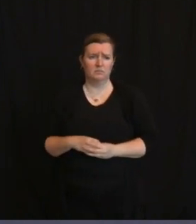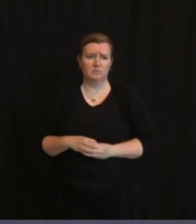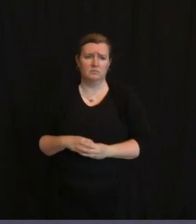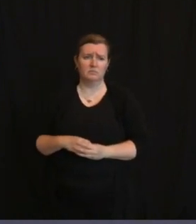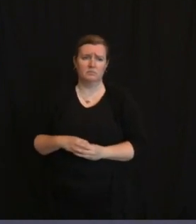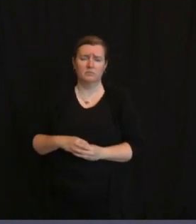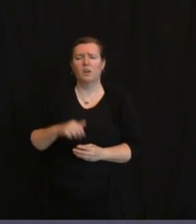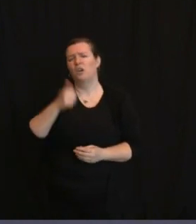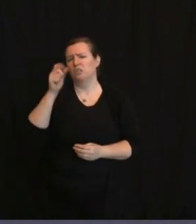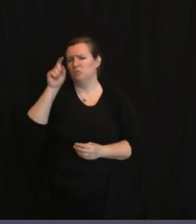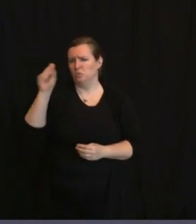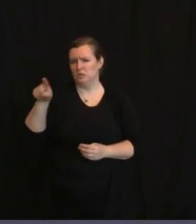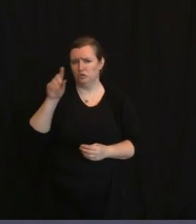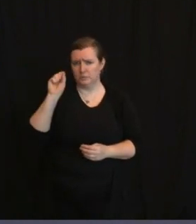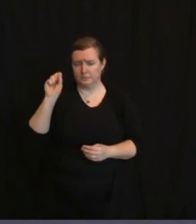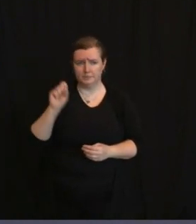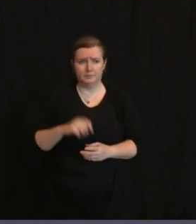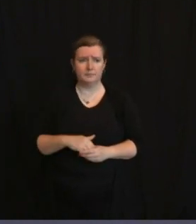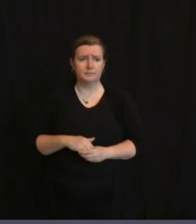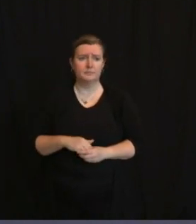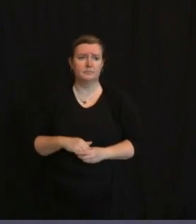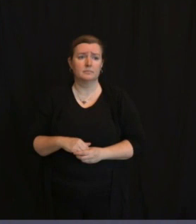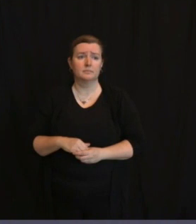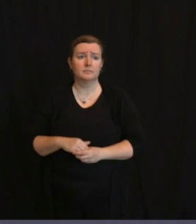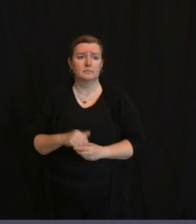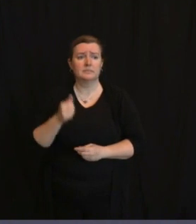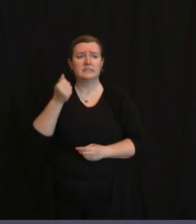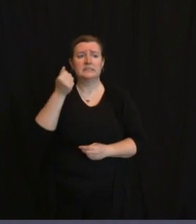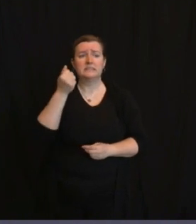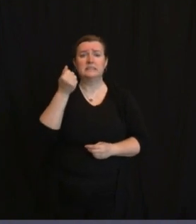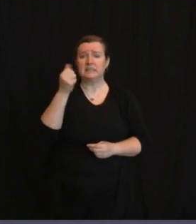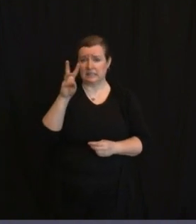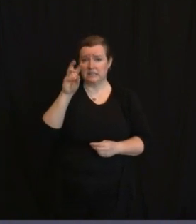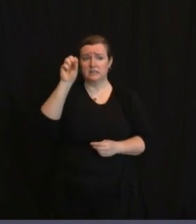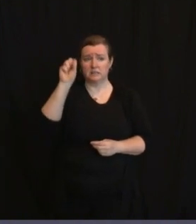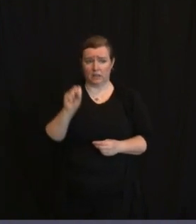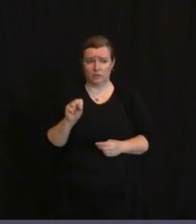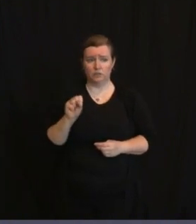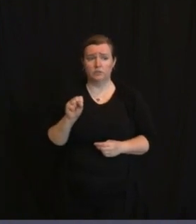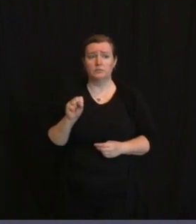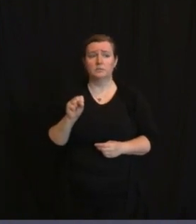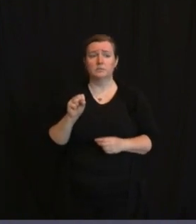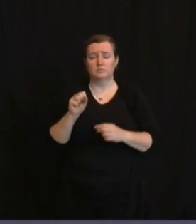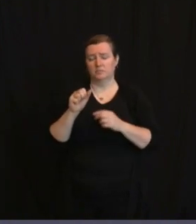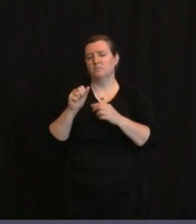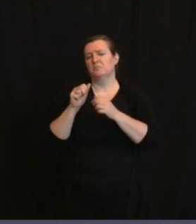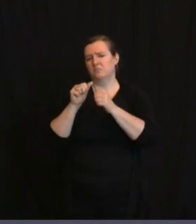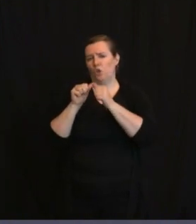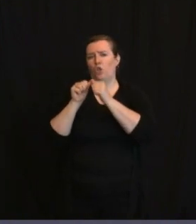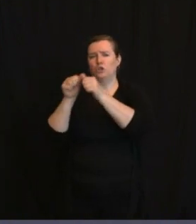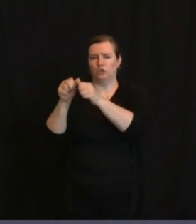THE STATE CONSIDER DESIGNATING MORE FACILITIES FOR CENTRALIZED ISOLATION. WHAT IS YOUR REACTION TO THE TEST RESULTS FROM 16 SOUTH